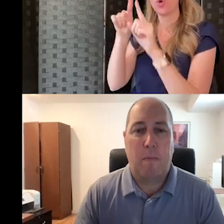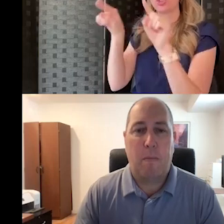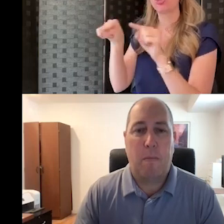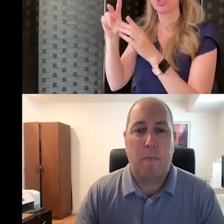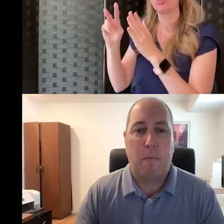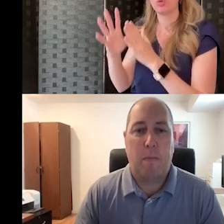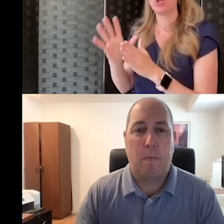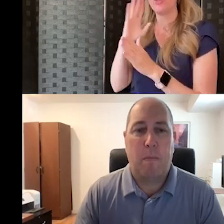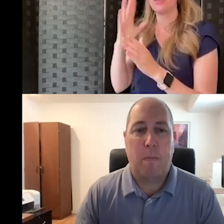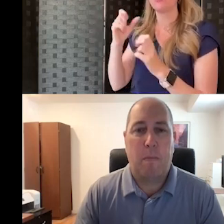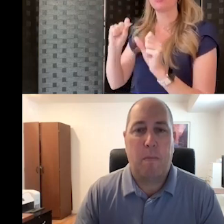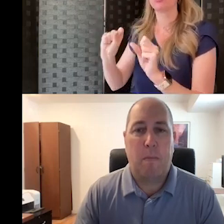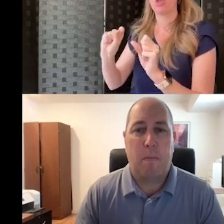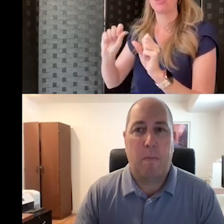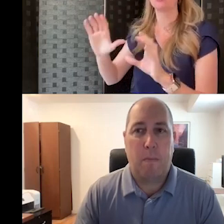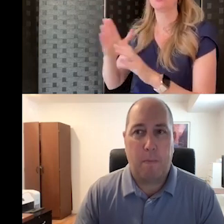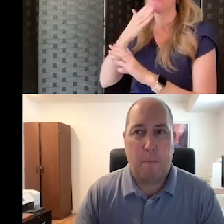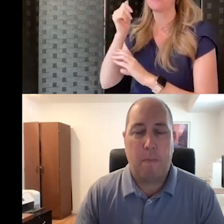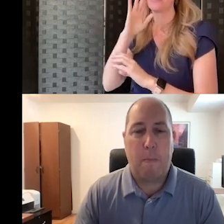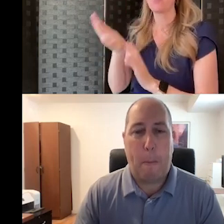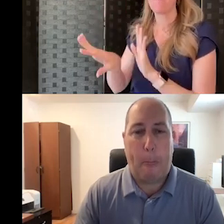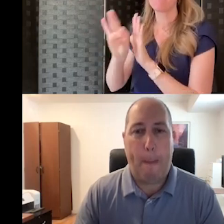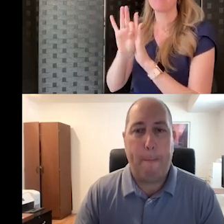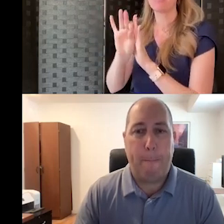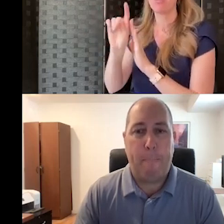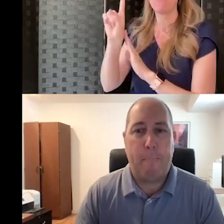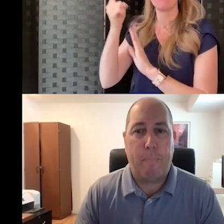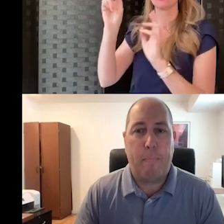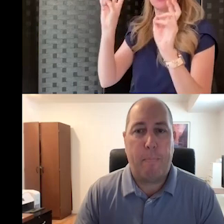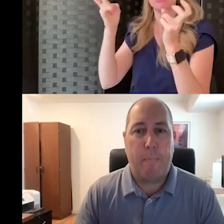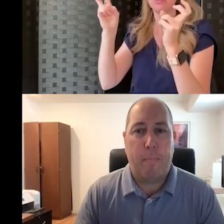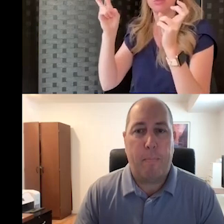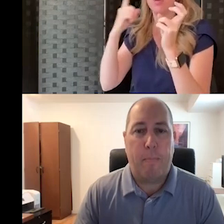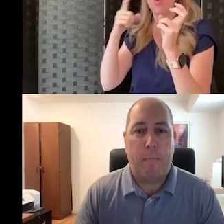try to do the best and usually, they will pick whatever is the first header that they stand.